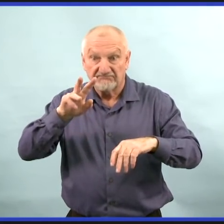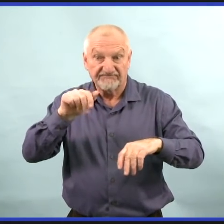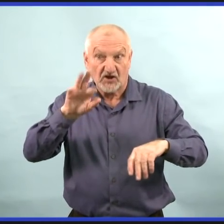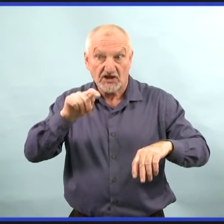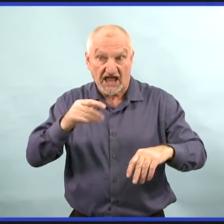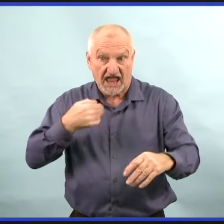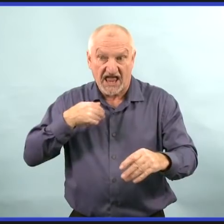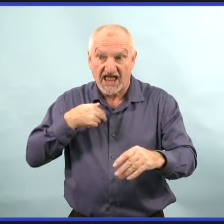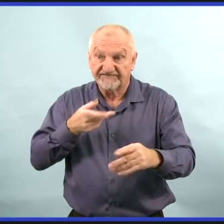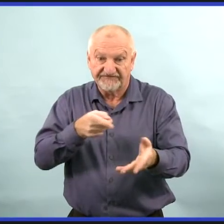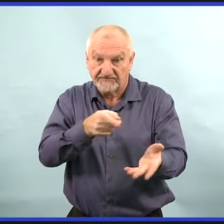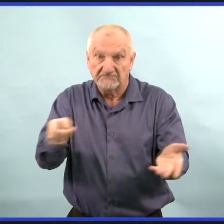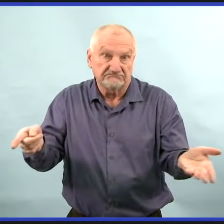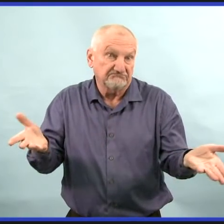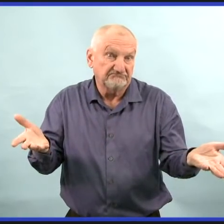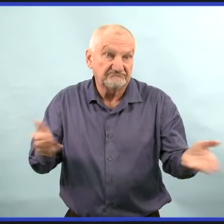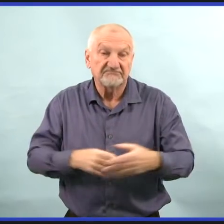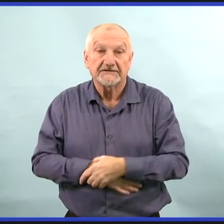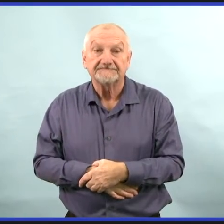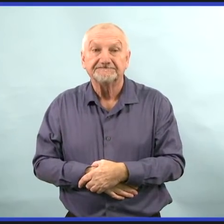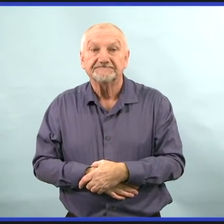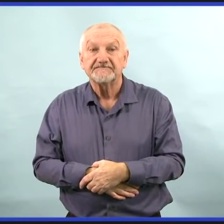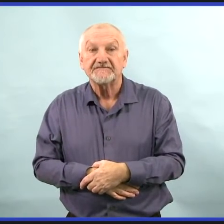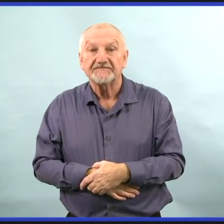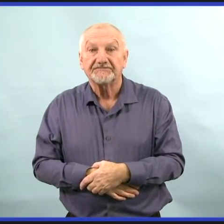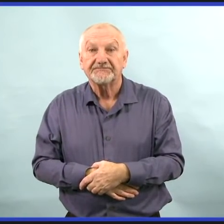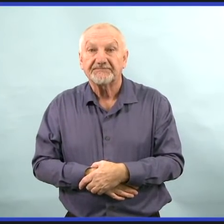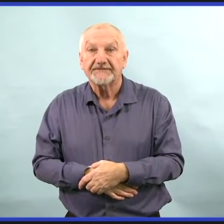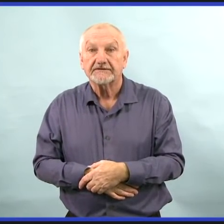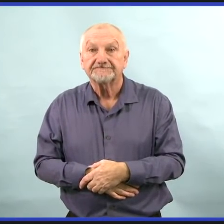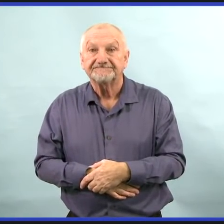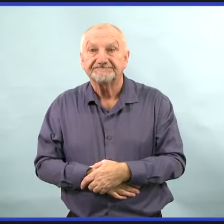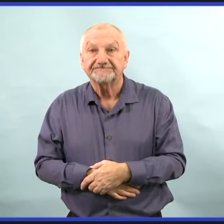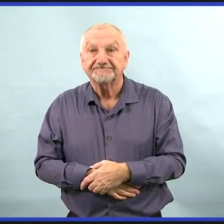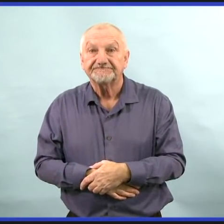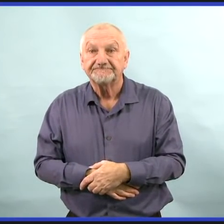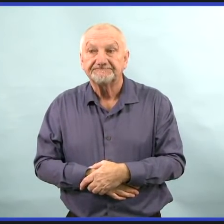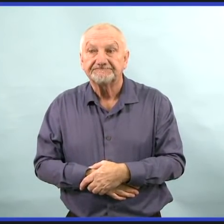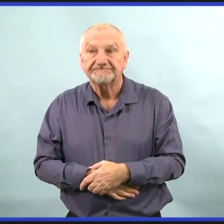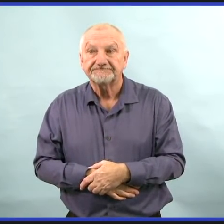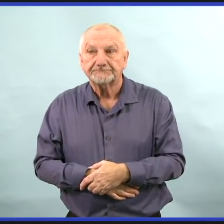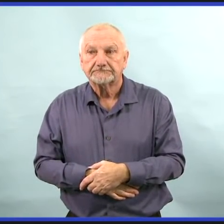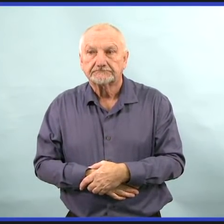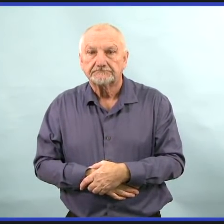mint is uh you know around what we've been doing up to now uh with our public health approach to um